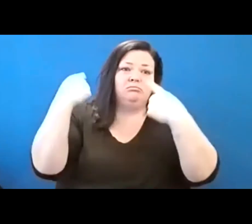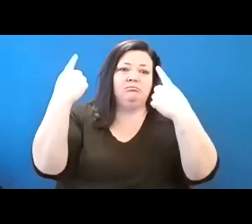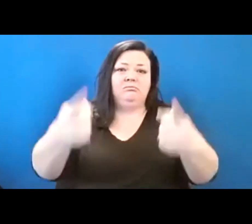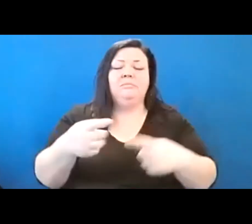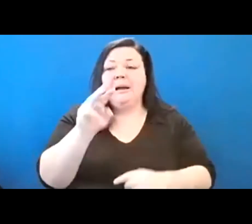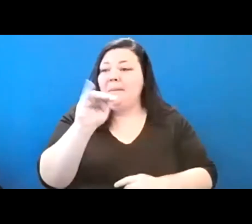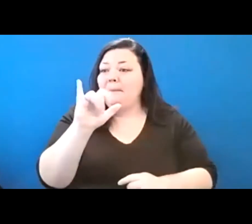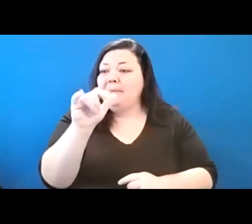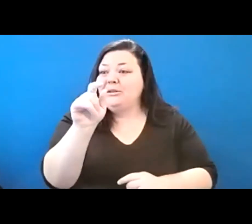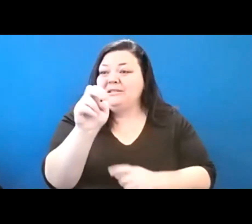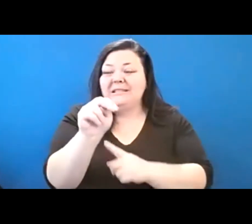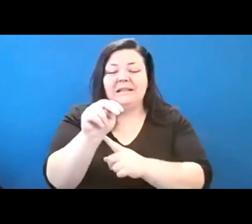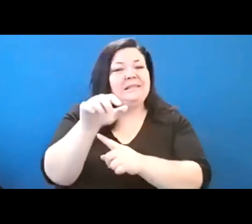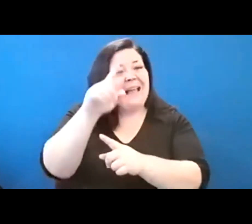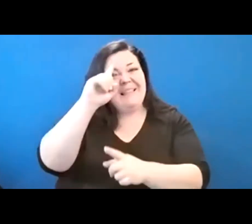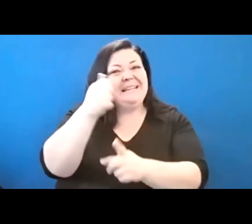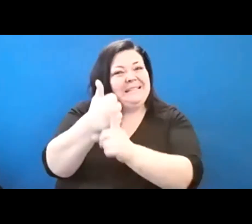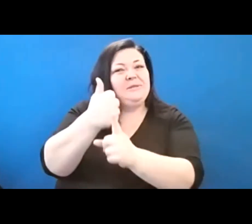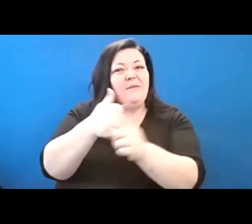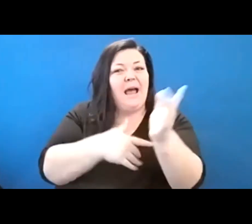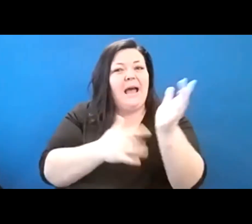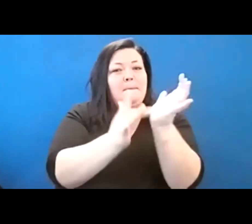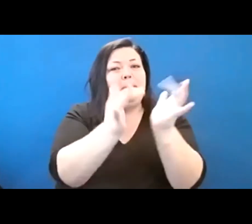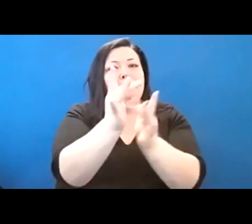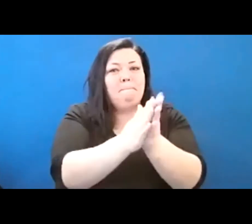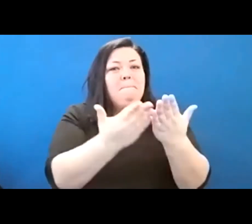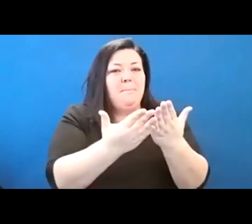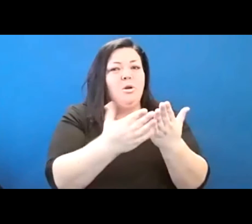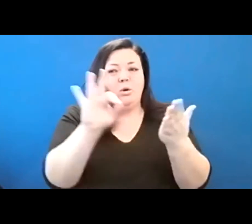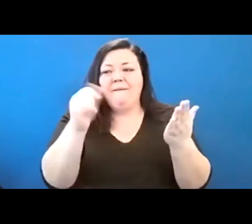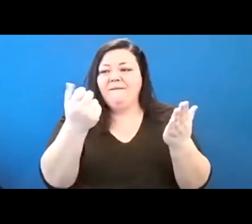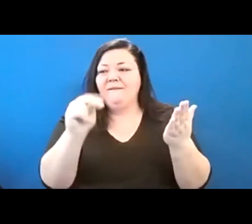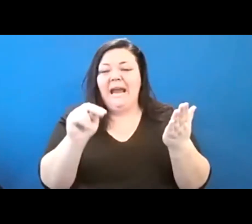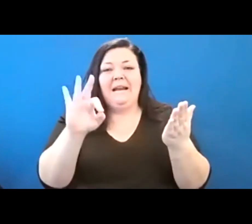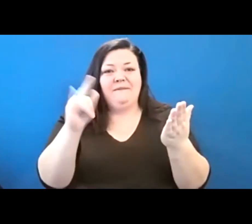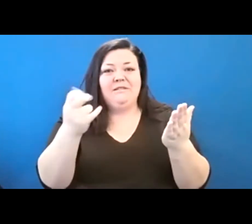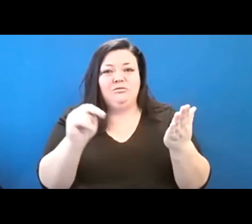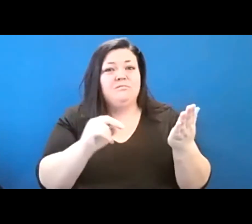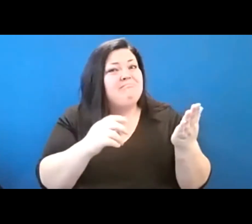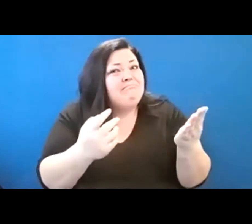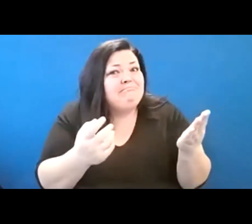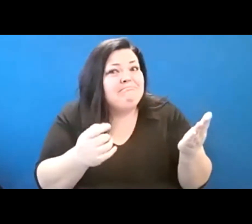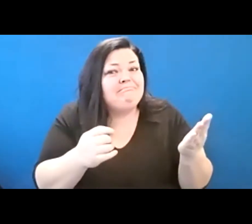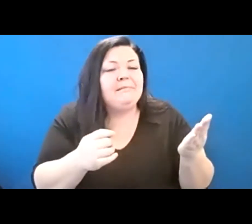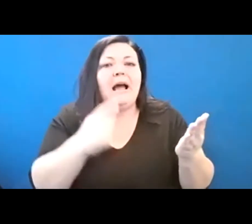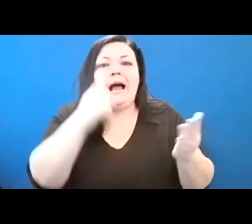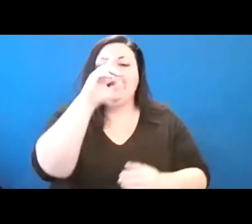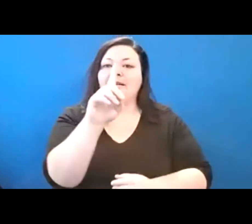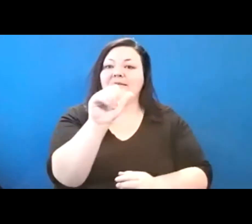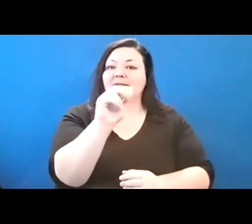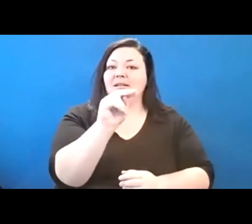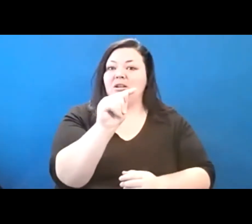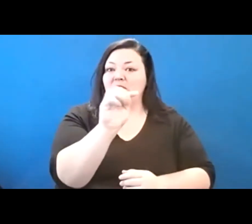dug into some biblical fan fiction if we want to go there um i think that dante was thinking some